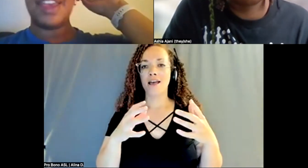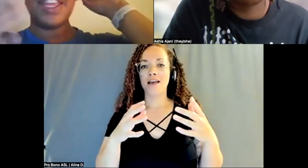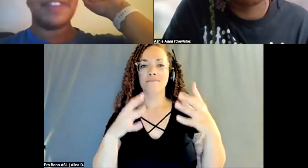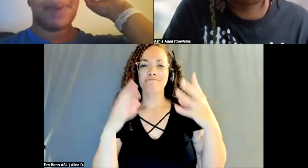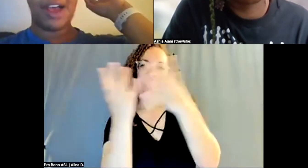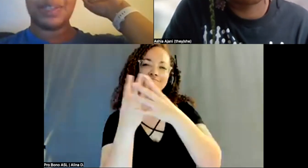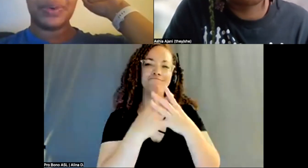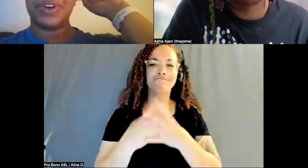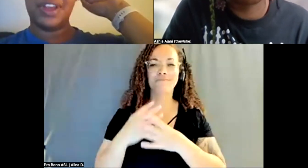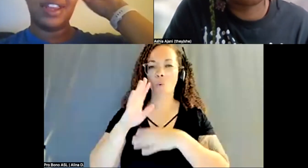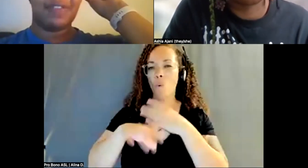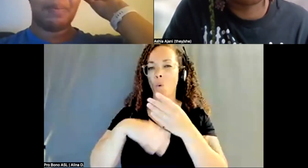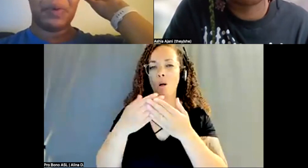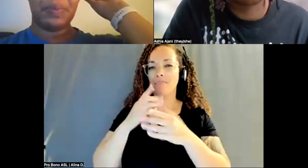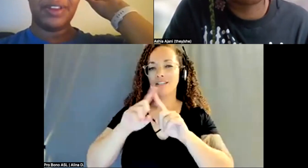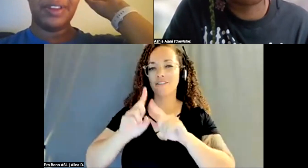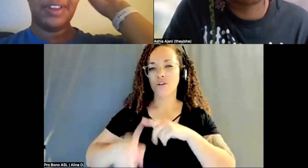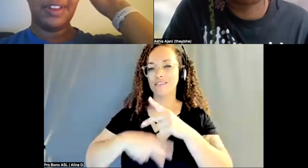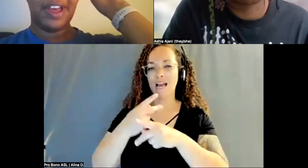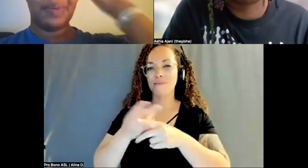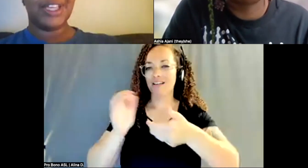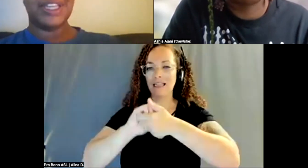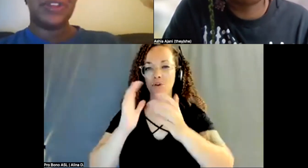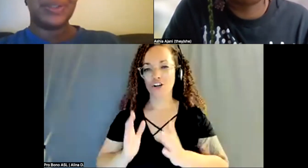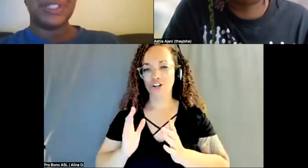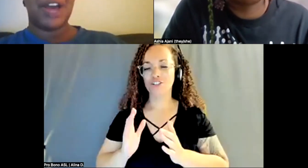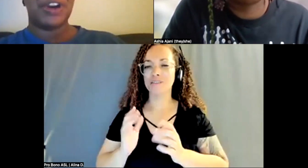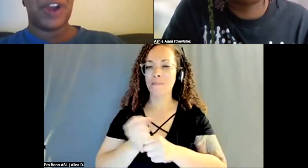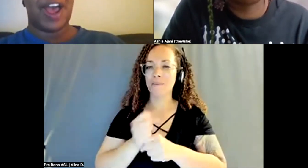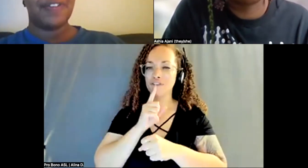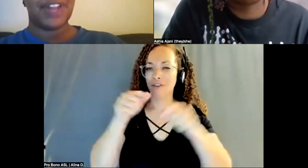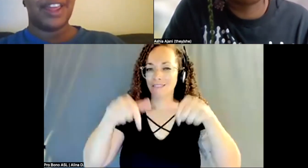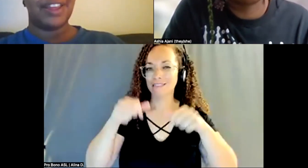make any of us possible at any given moment. Because even though as a monograph like